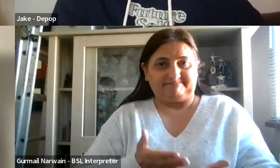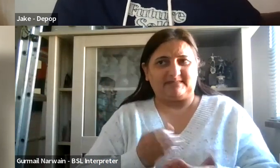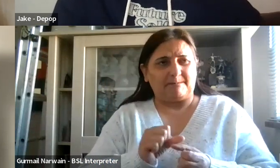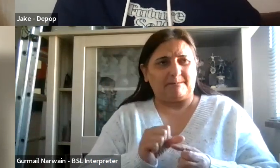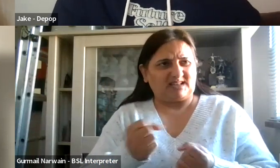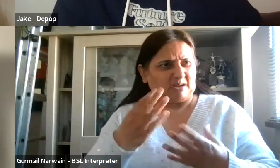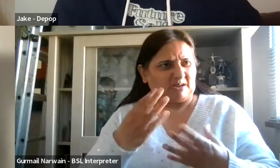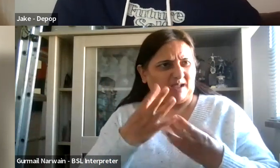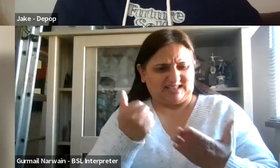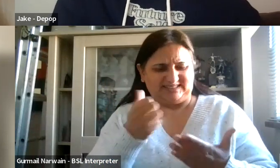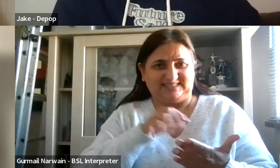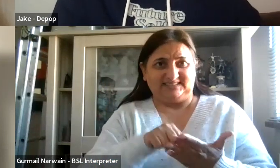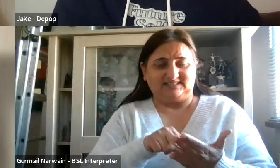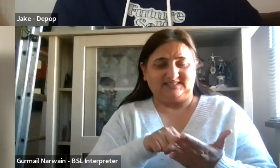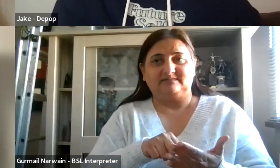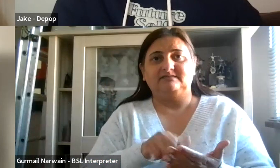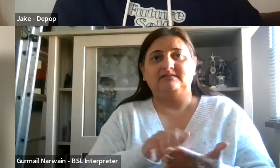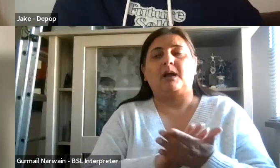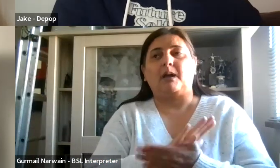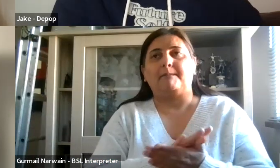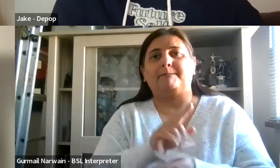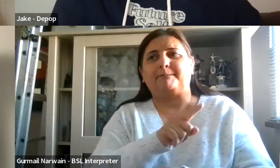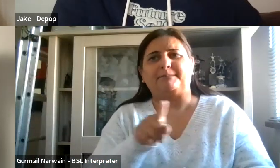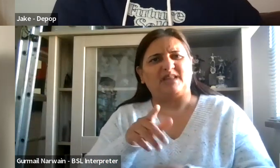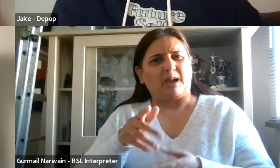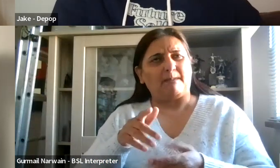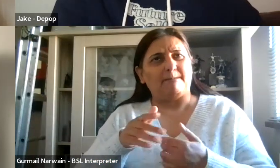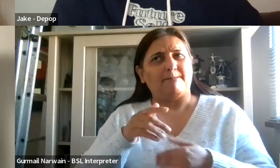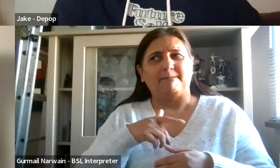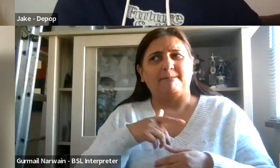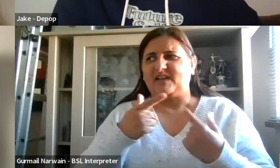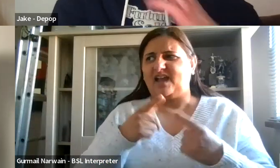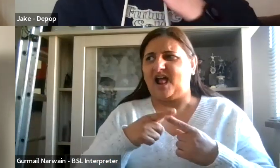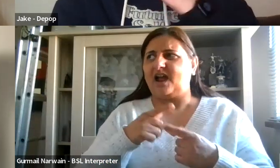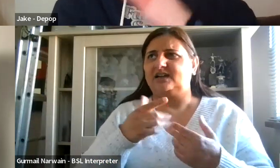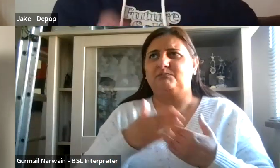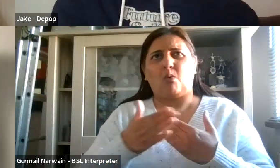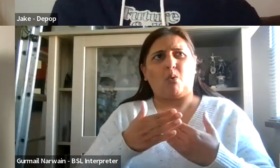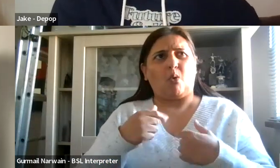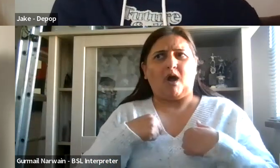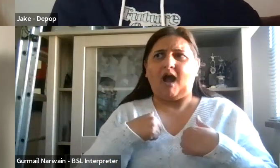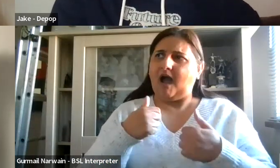that feedback. So you know that the people are really, you know, sort of makes you feel more invested in you, and that your application. you know the people are really - making you feel more invested in you and your application. The fact that you are reaching out to people and offering that is brilliant